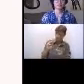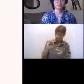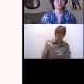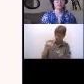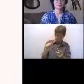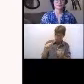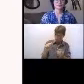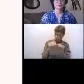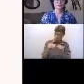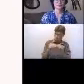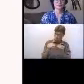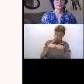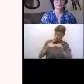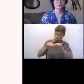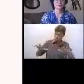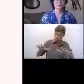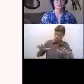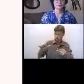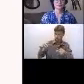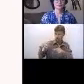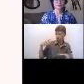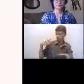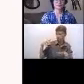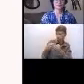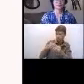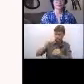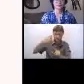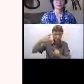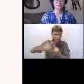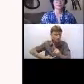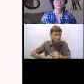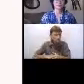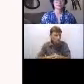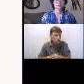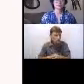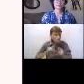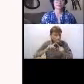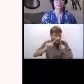well that it, the way that I've understood, I understand it is also within the lens of